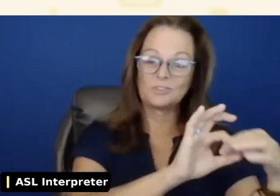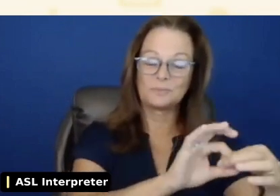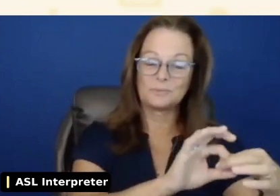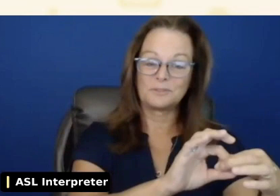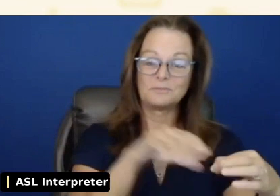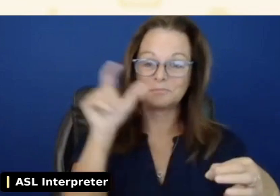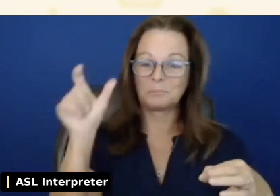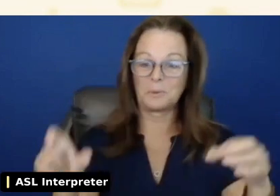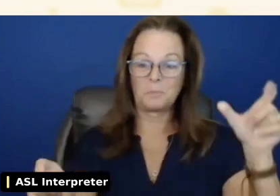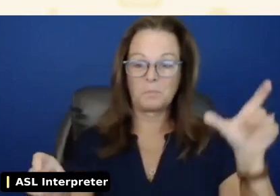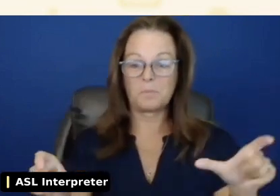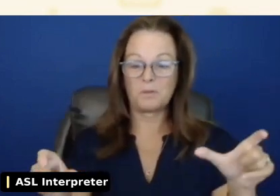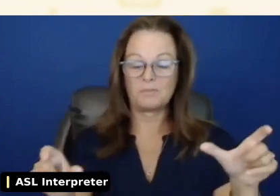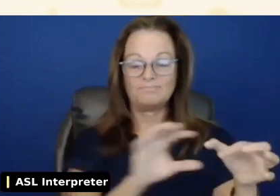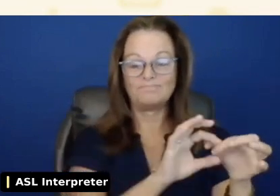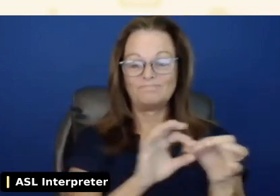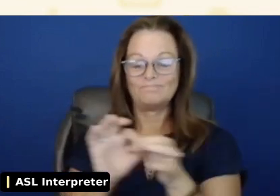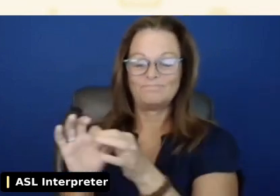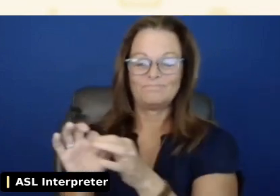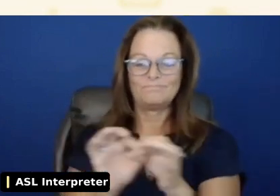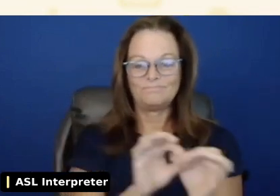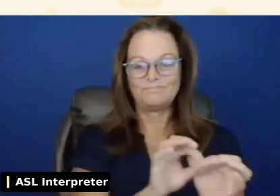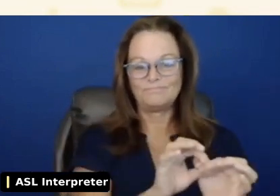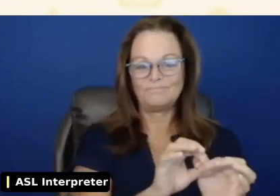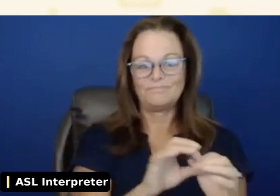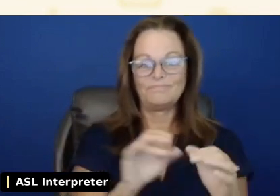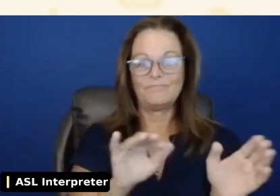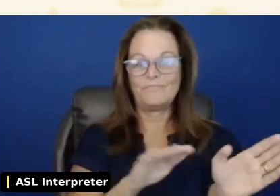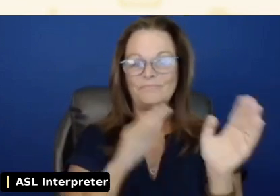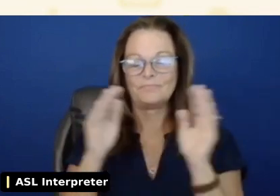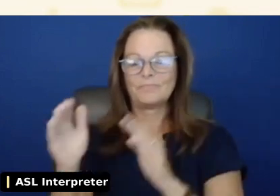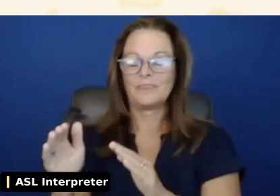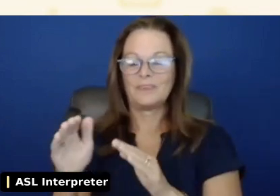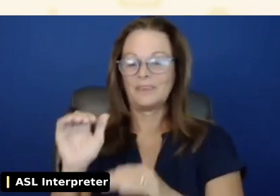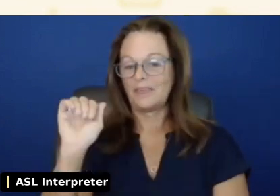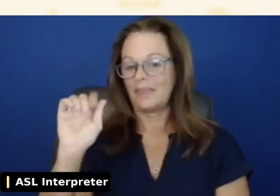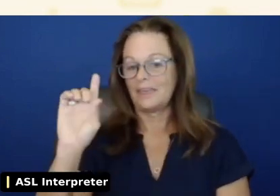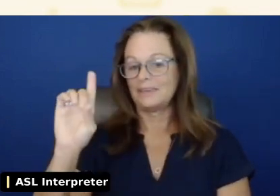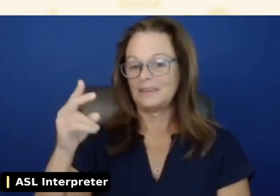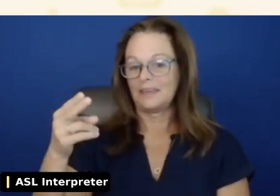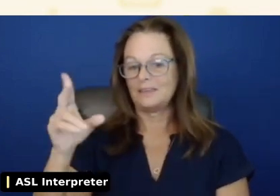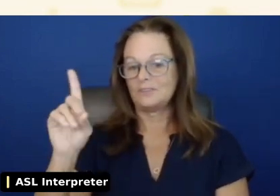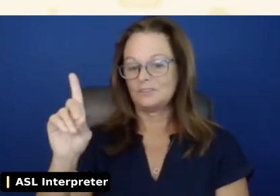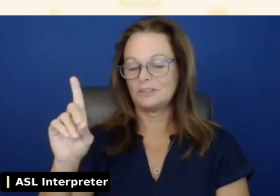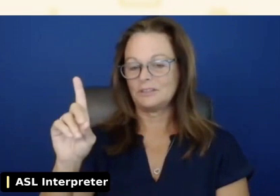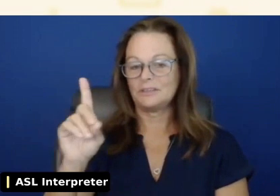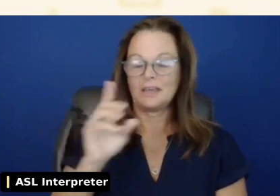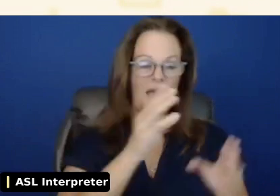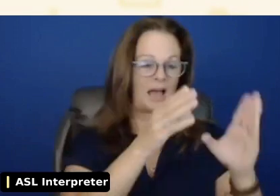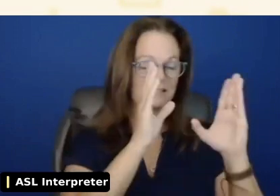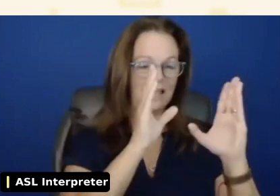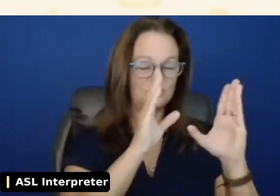The same goes also for ADHD, known as attention deficit hyperactivity disorder.